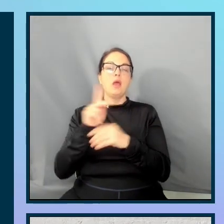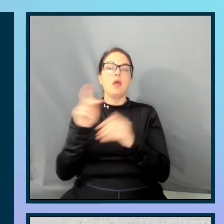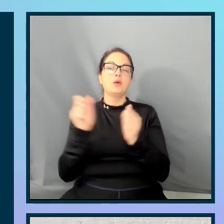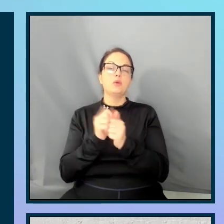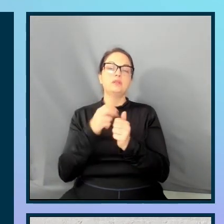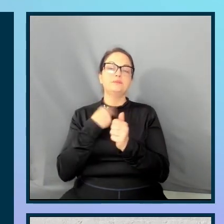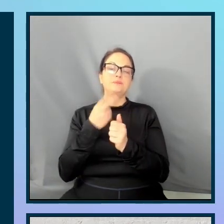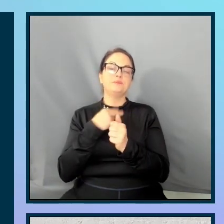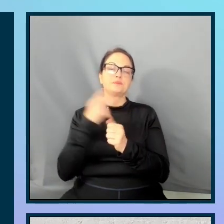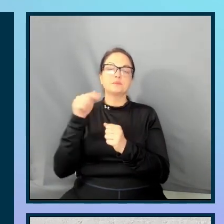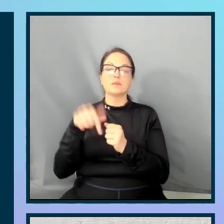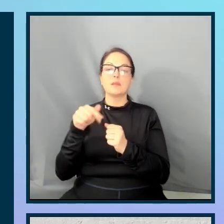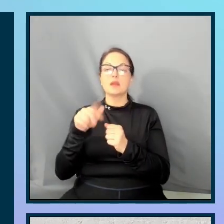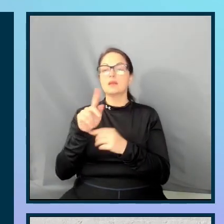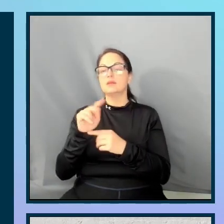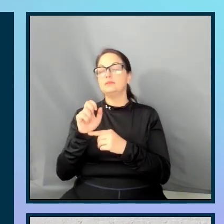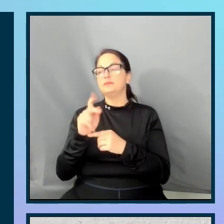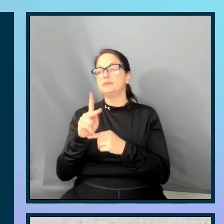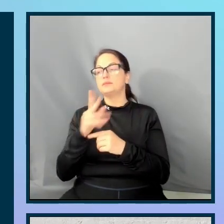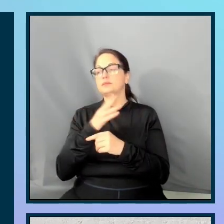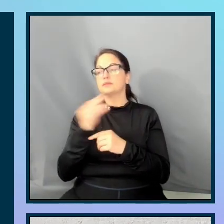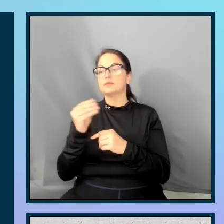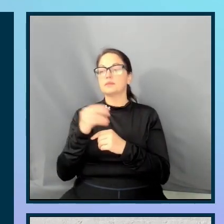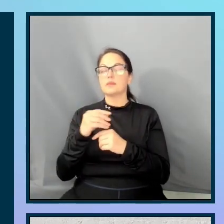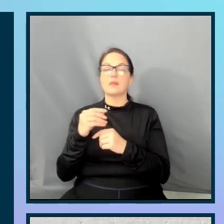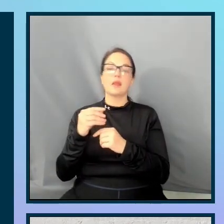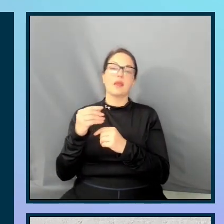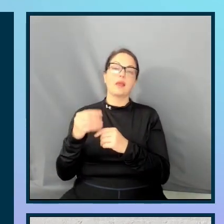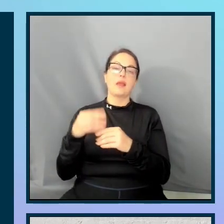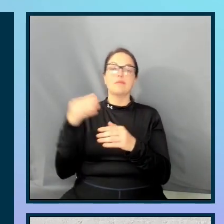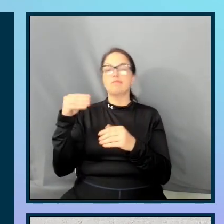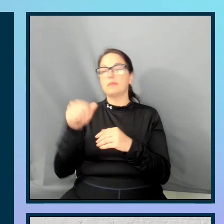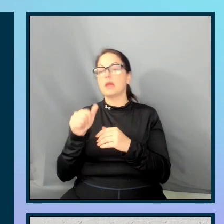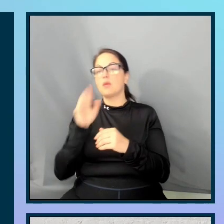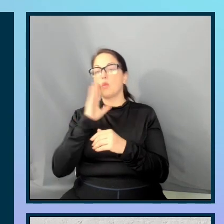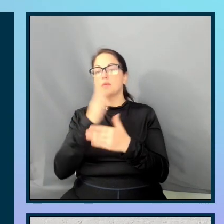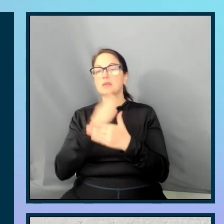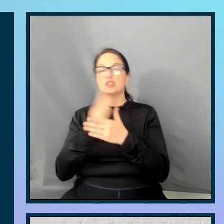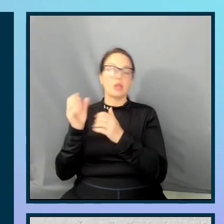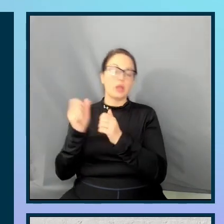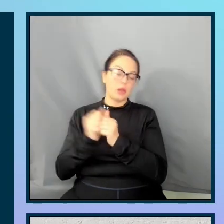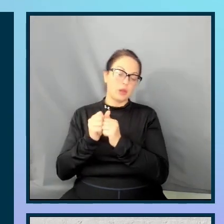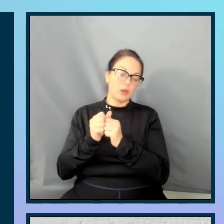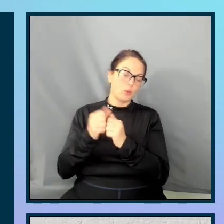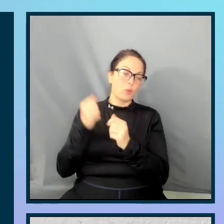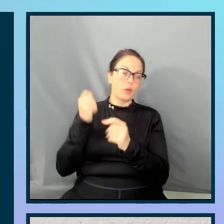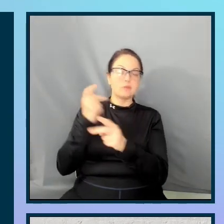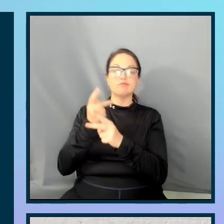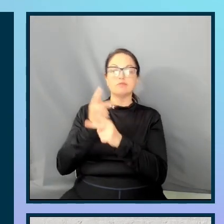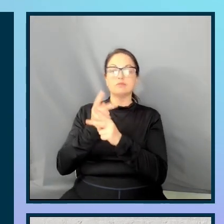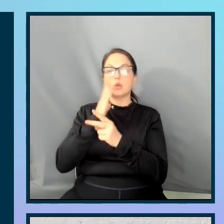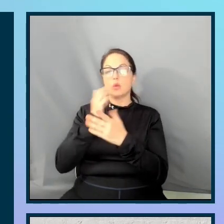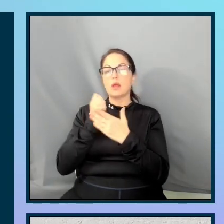These tasks, their details, and a method of payment would be shared with a caretaker or friend who could help with these tasks.